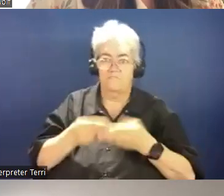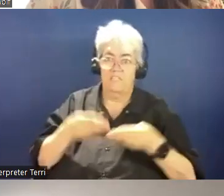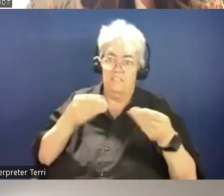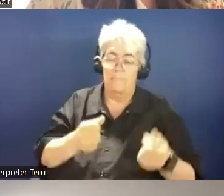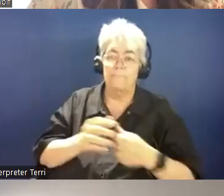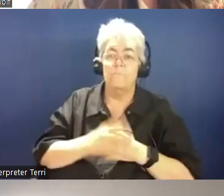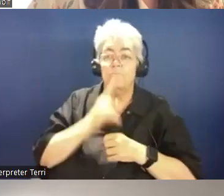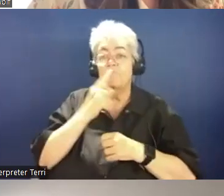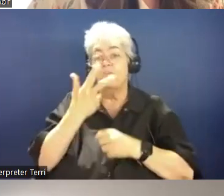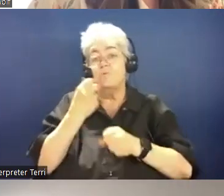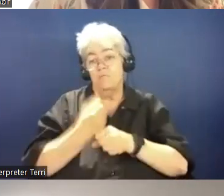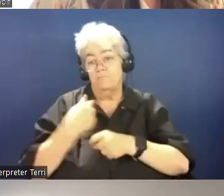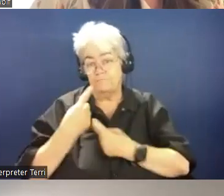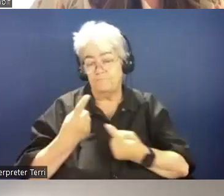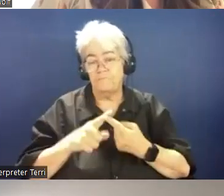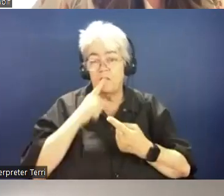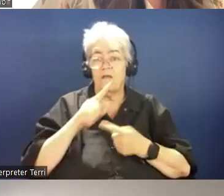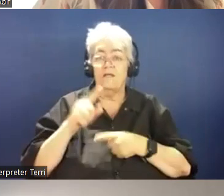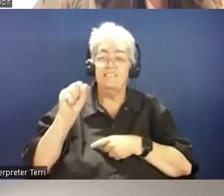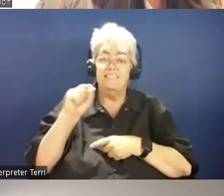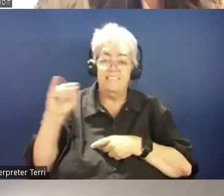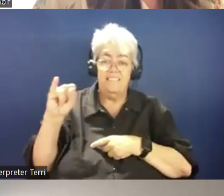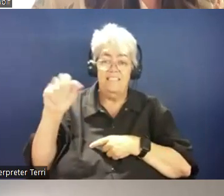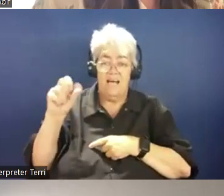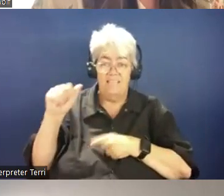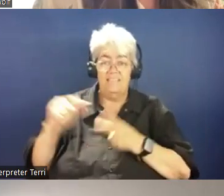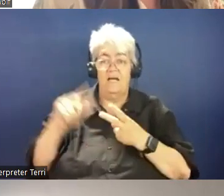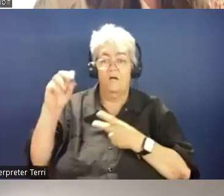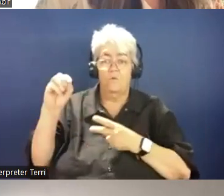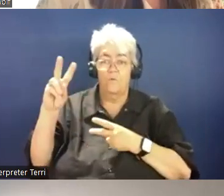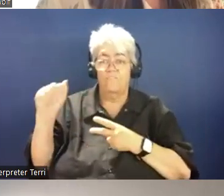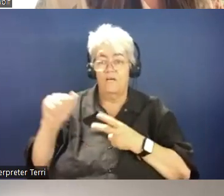our partners at the Capitol, CCASA, and COVA, Violence Free has been successful and getting